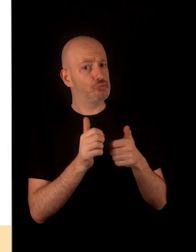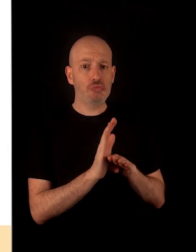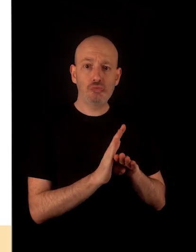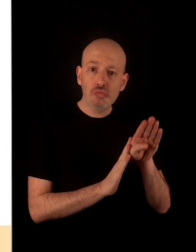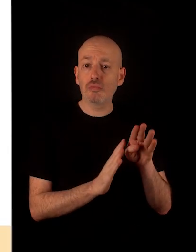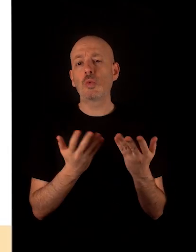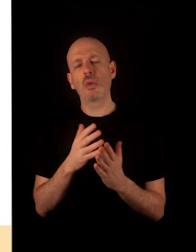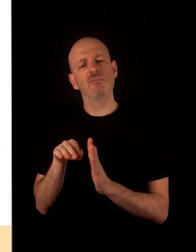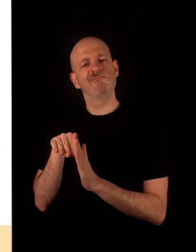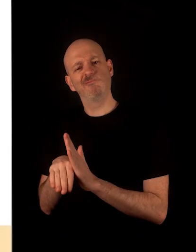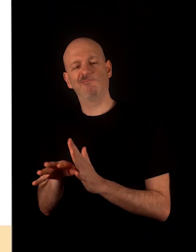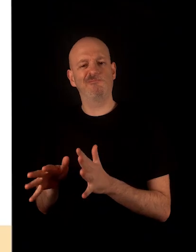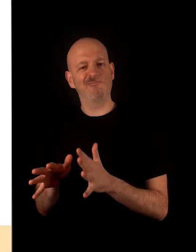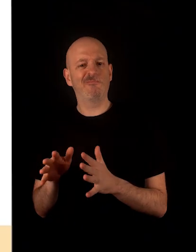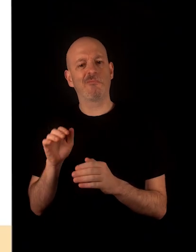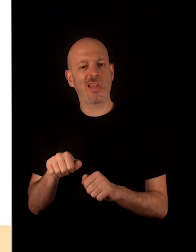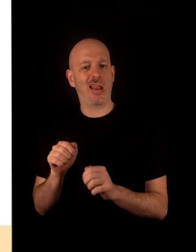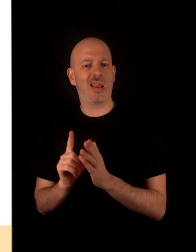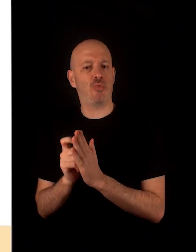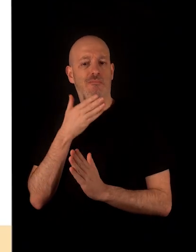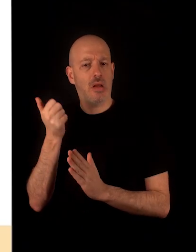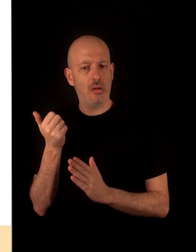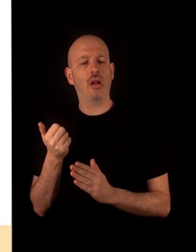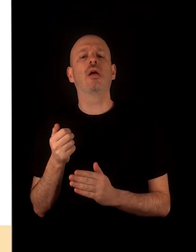after returning the signed grant agreement and the balance payment,